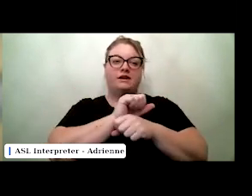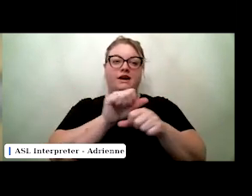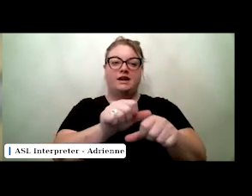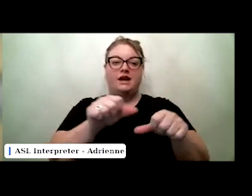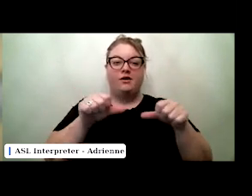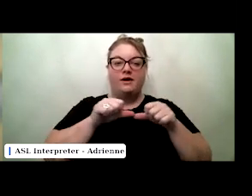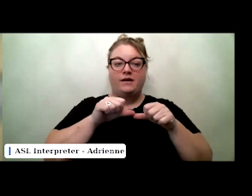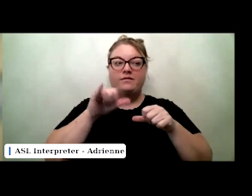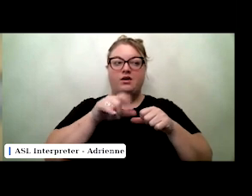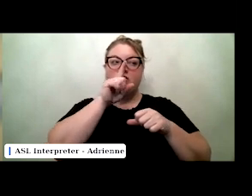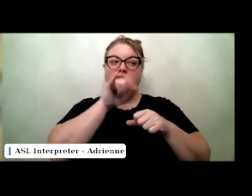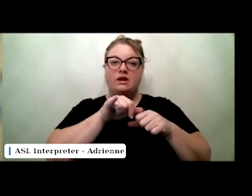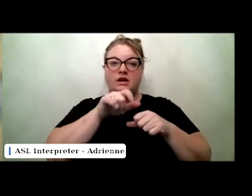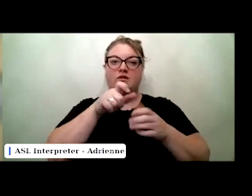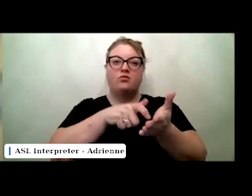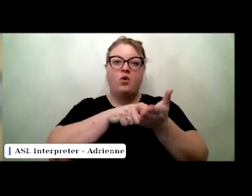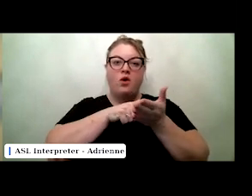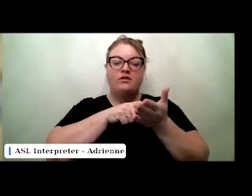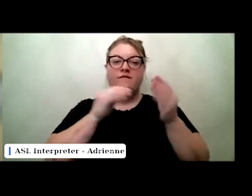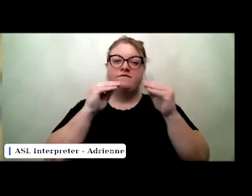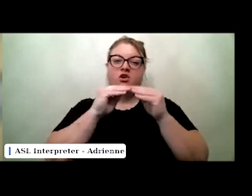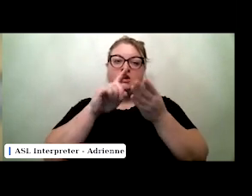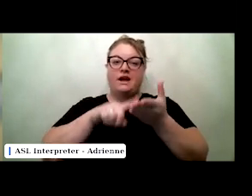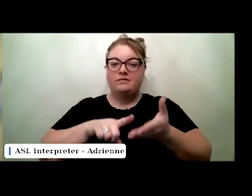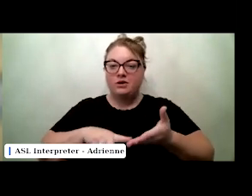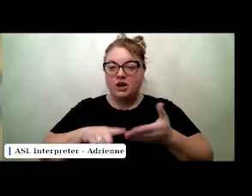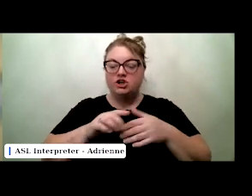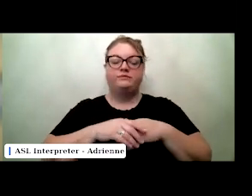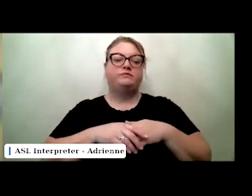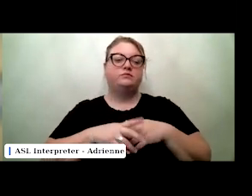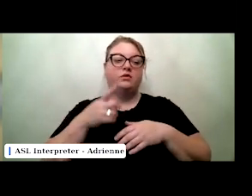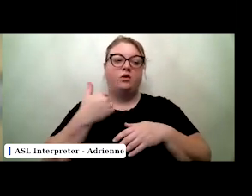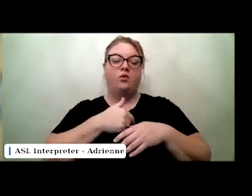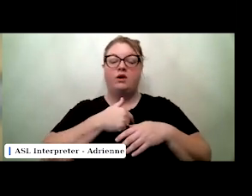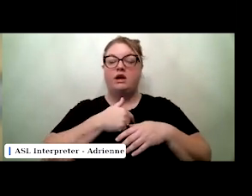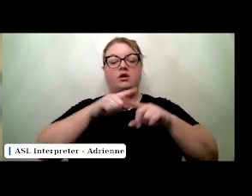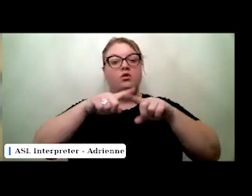Really warrants further exploration. We call on Cms.